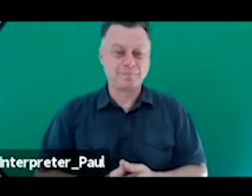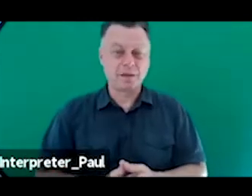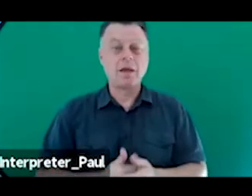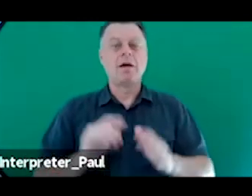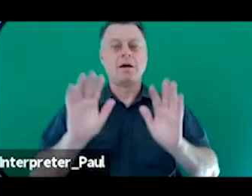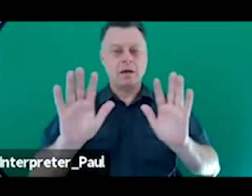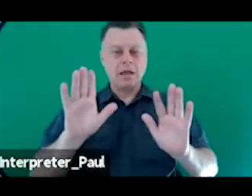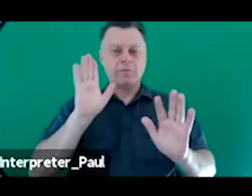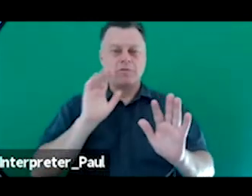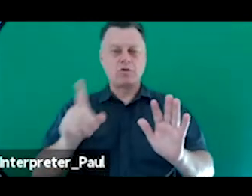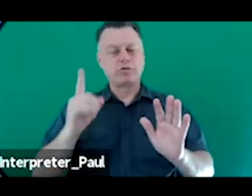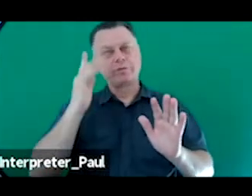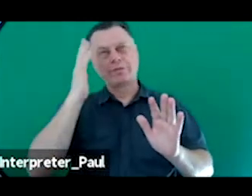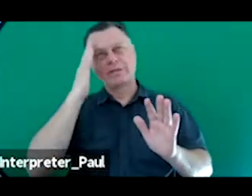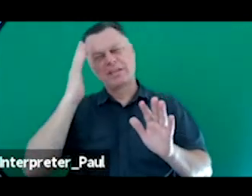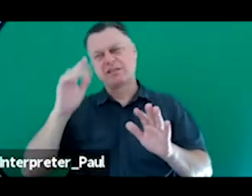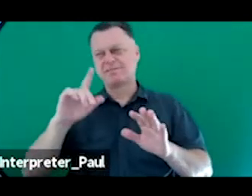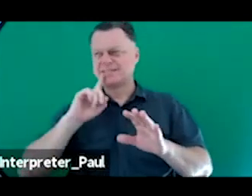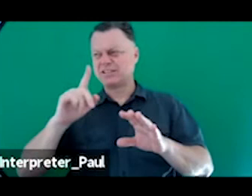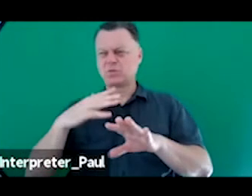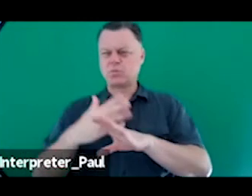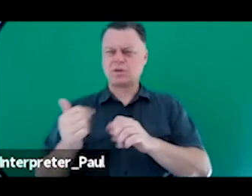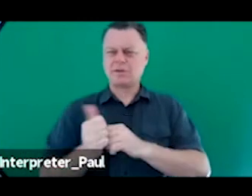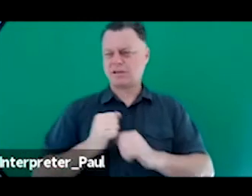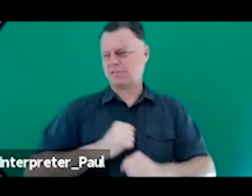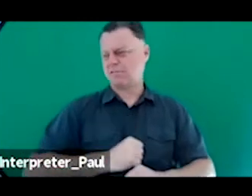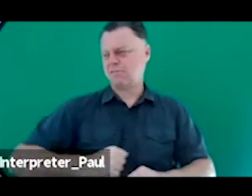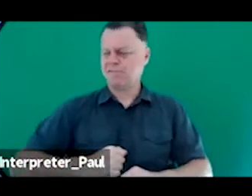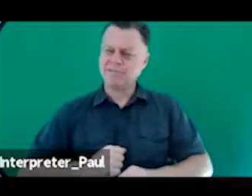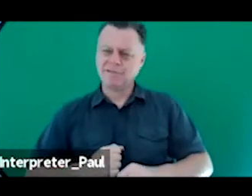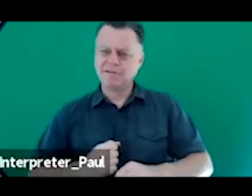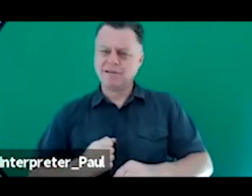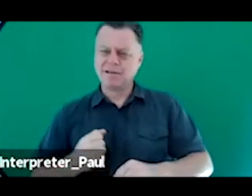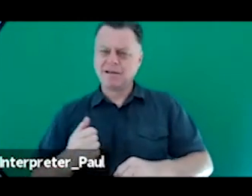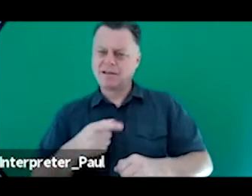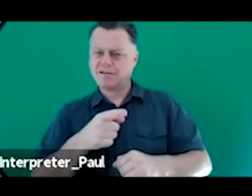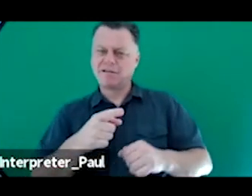going back to your colleagues and saying, "Oh, let me share with you the official definition of